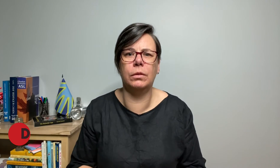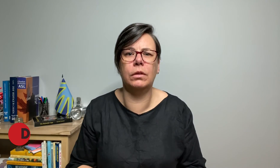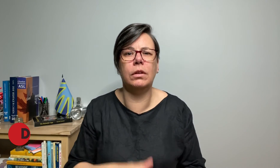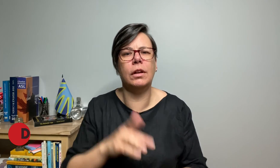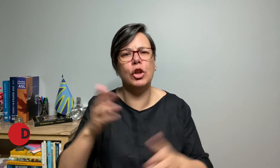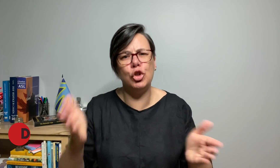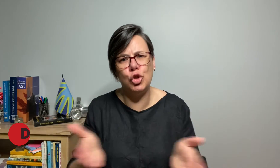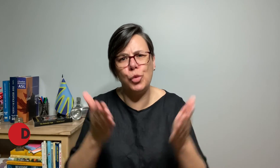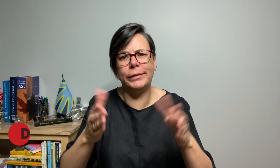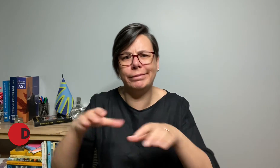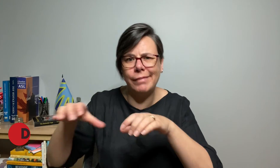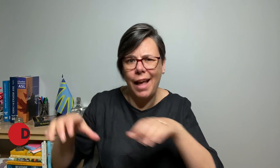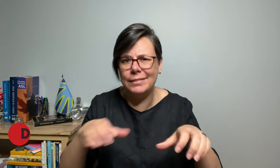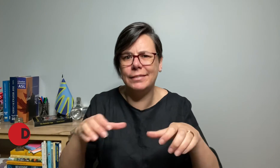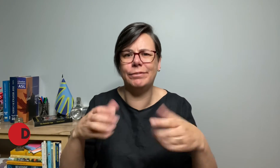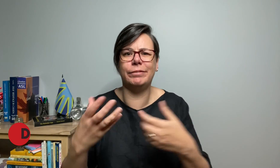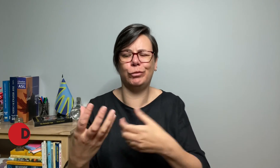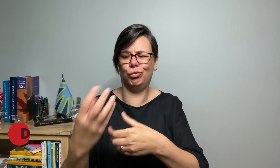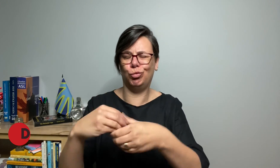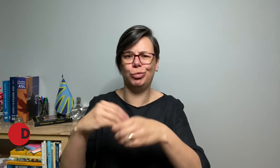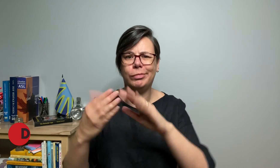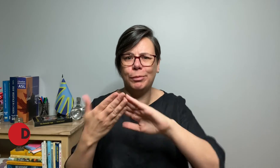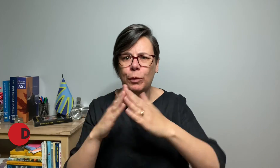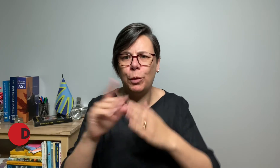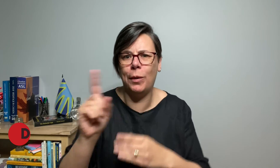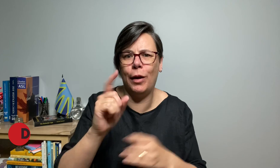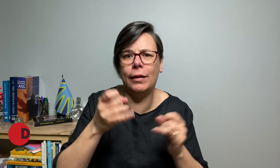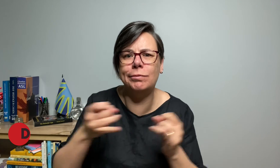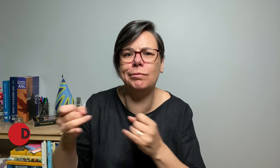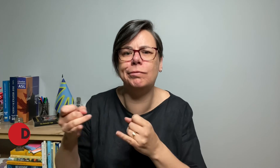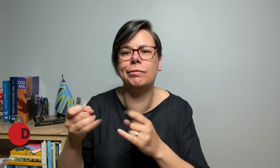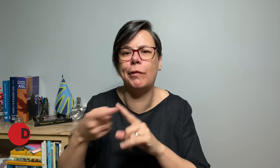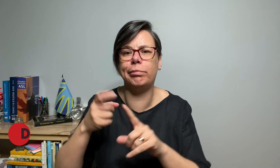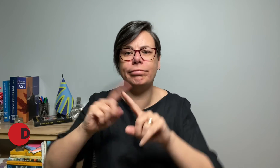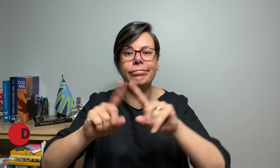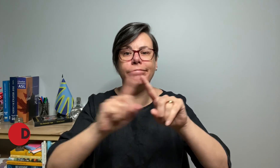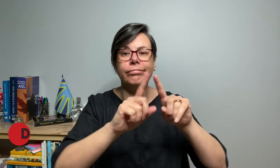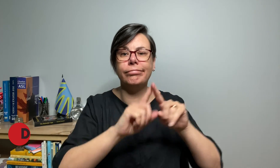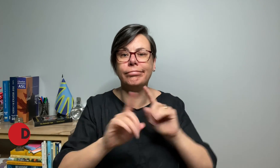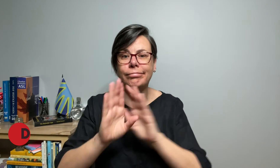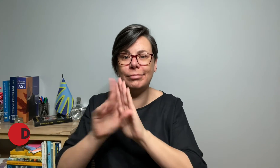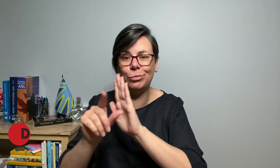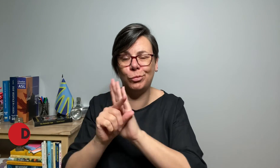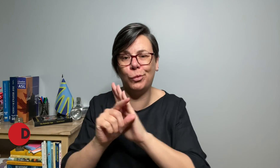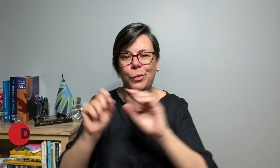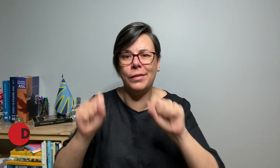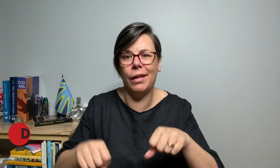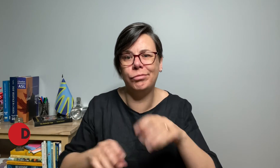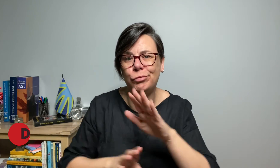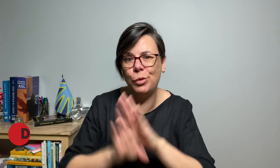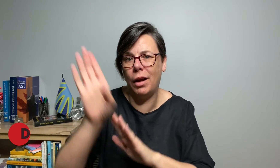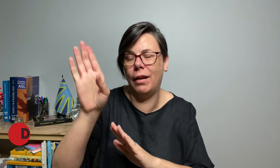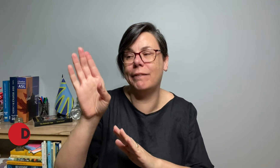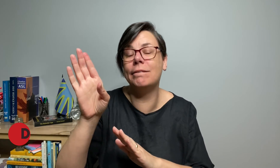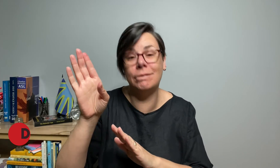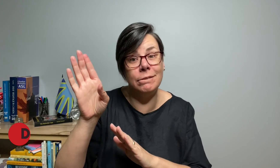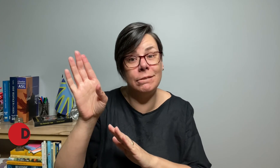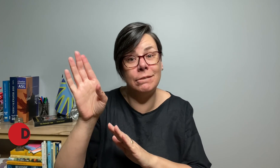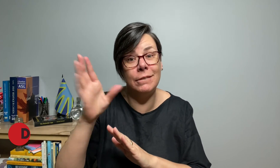Overall, OCSD encourages an active and inclusive community where individuals from diverse backgrounds can thrive and